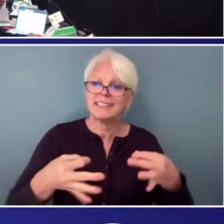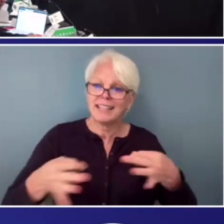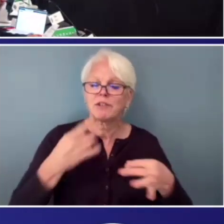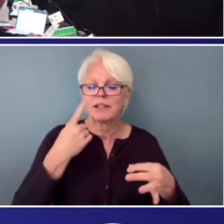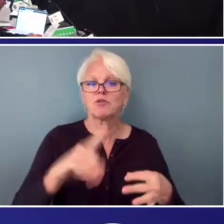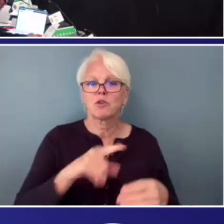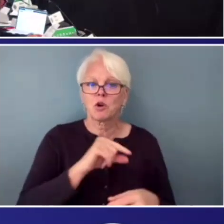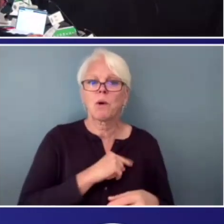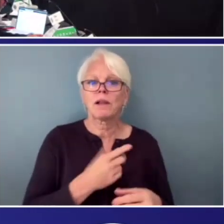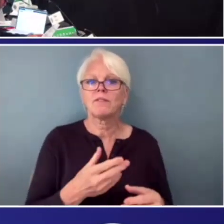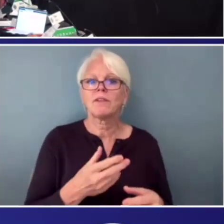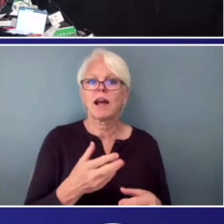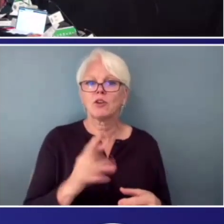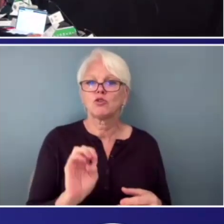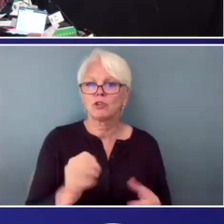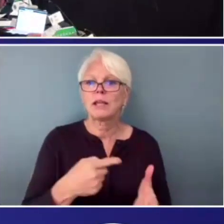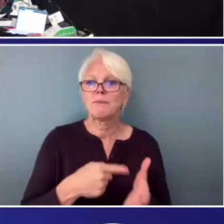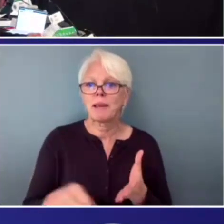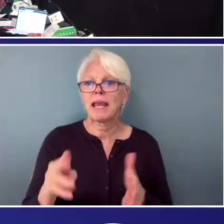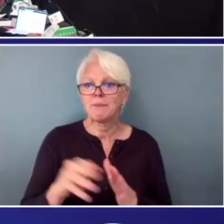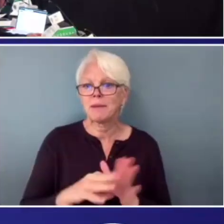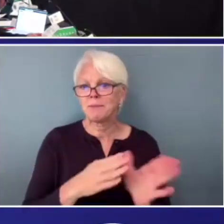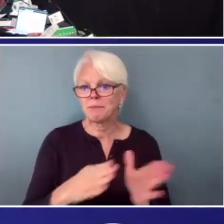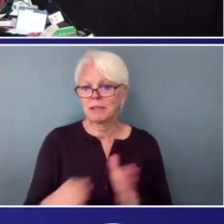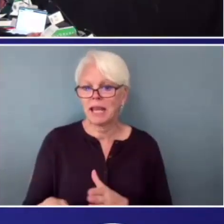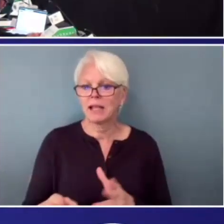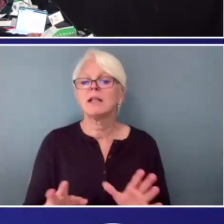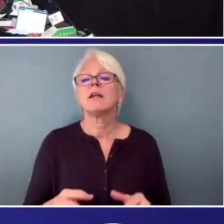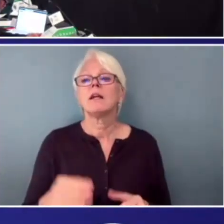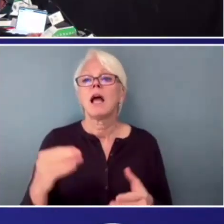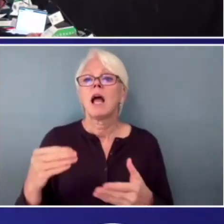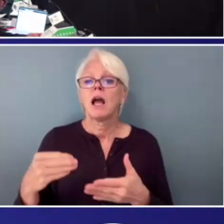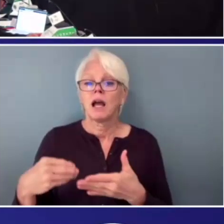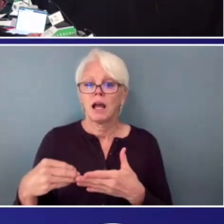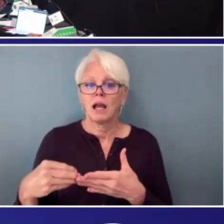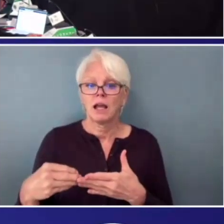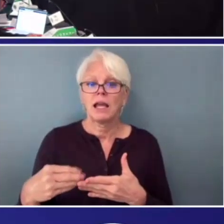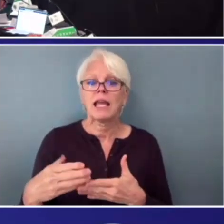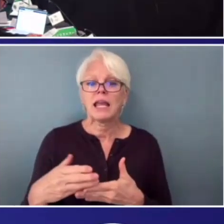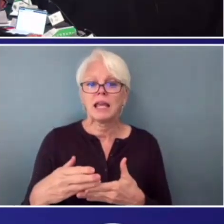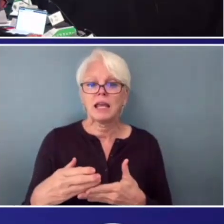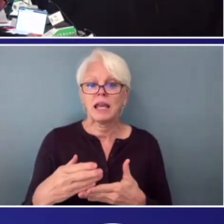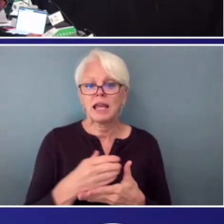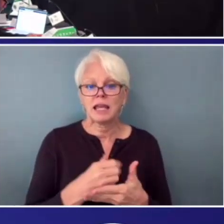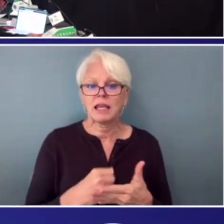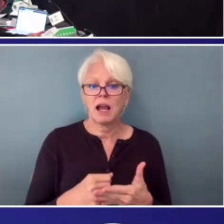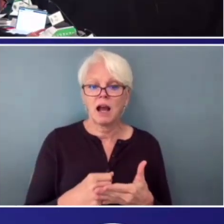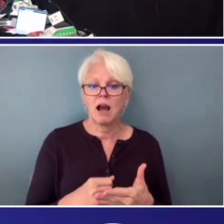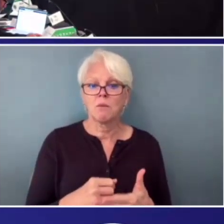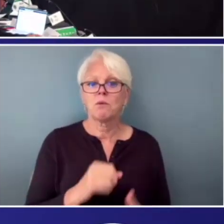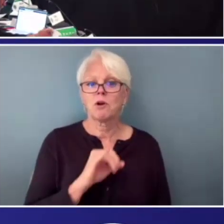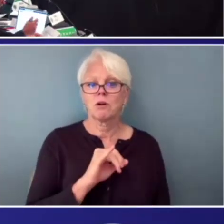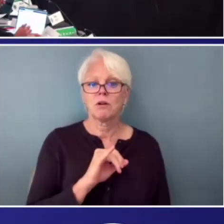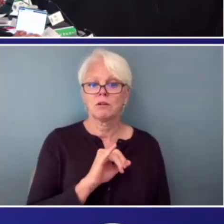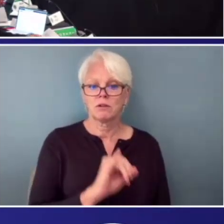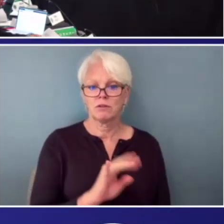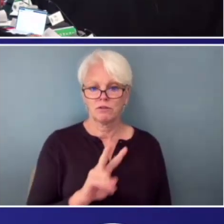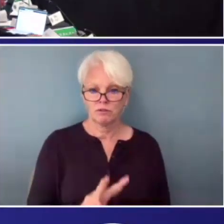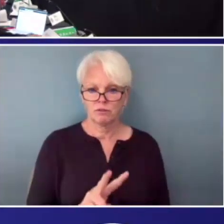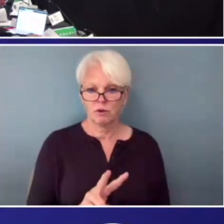follows. An income -- in Romanette four, an Income Contingent Repayment Plan under 685.209,